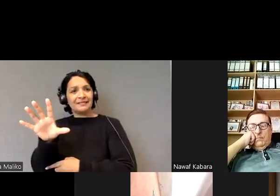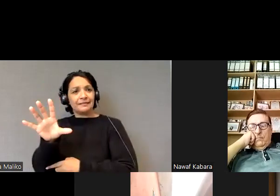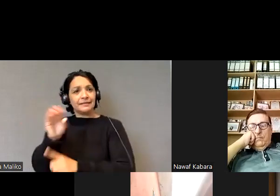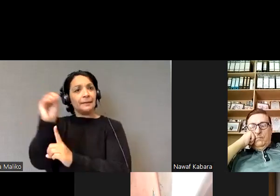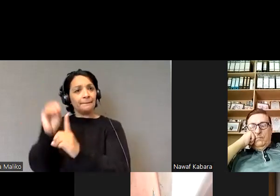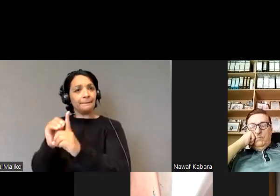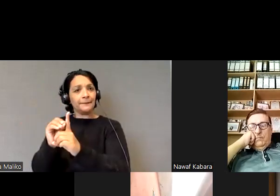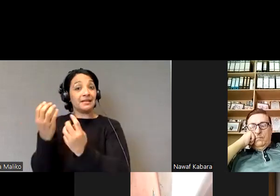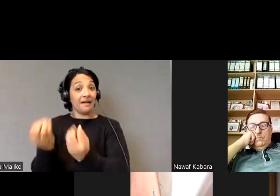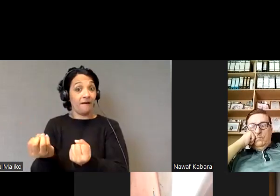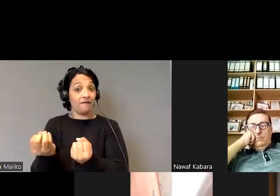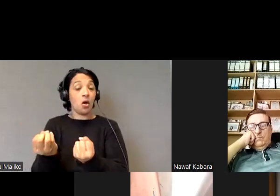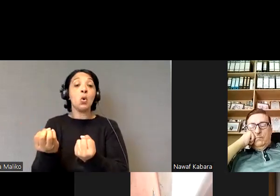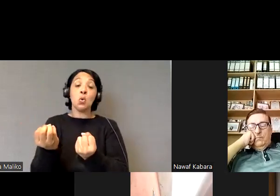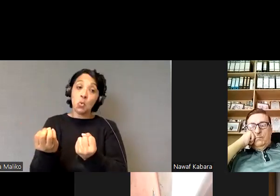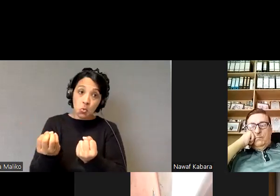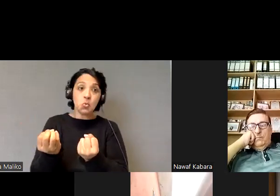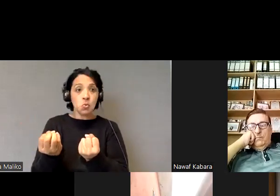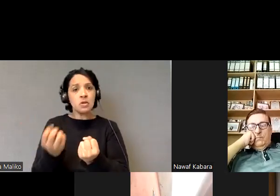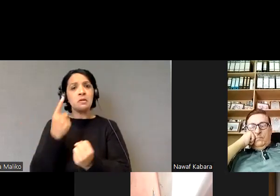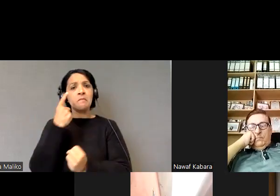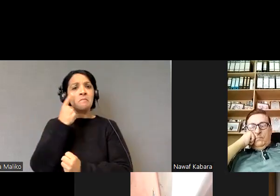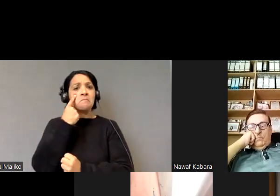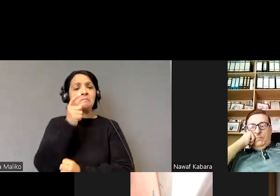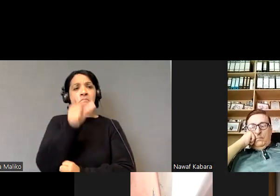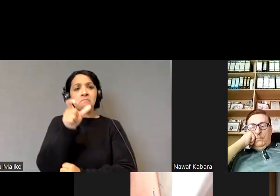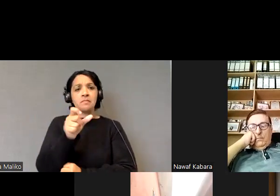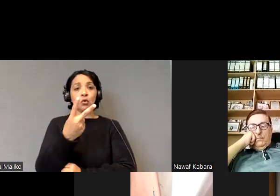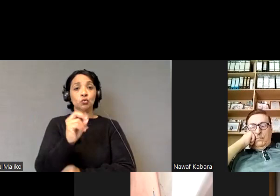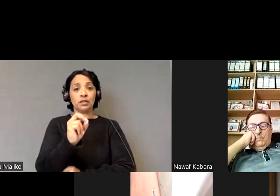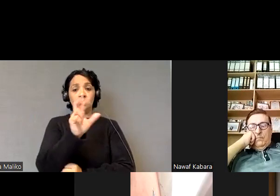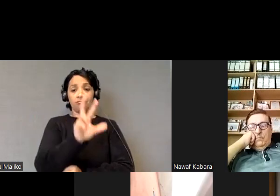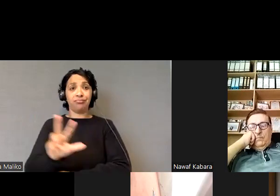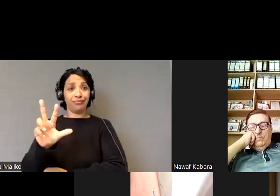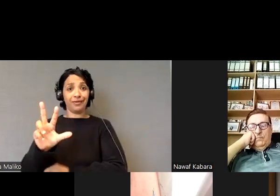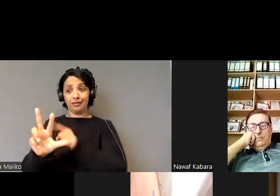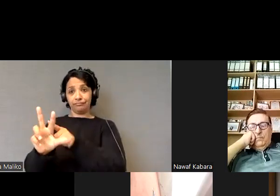And this number does not pick out for those indirectly affected by discrimination, exclusion